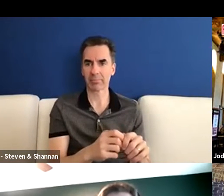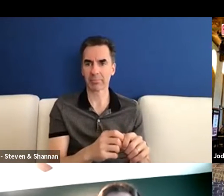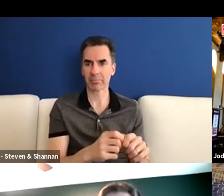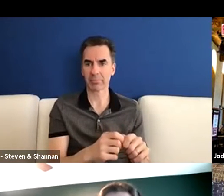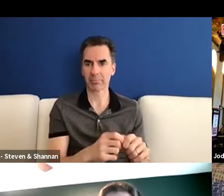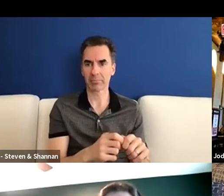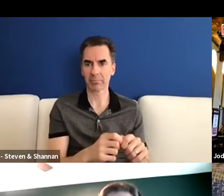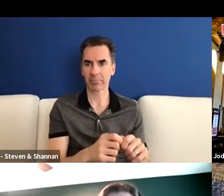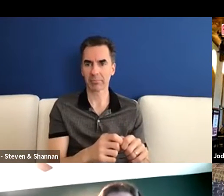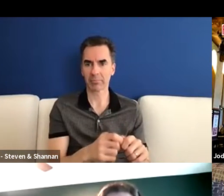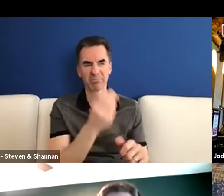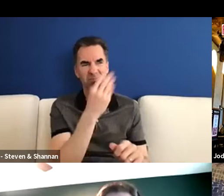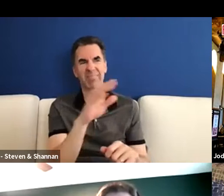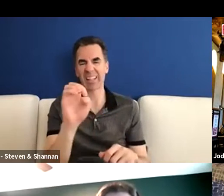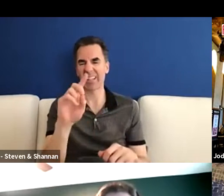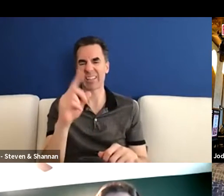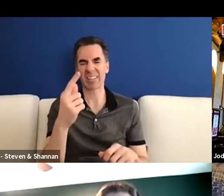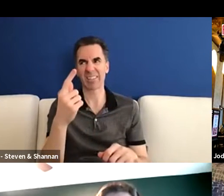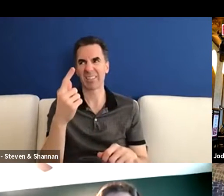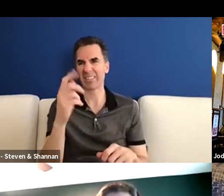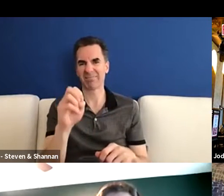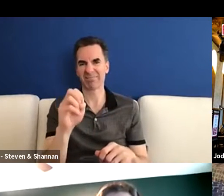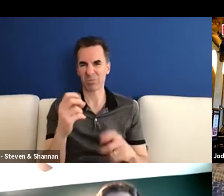browser. Unknown: Oh, there you go. So yeah,